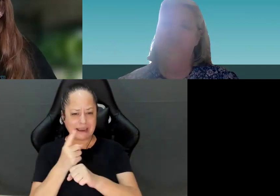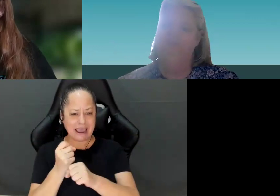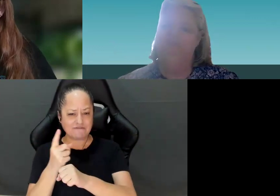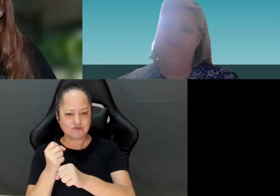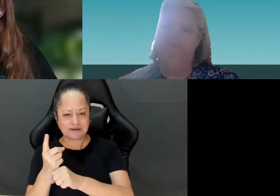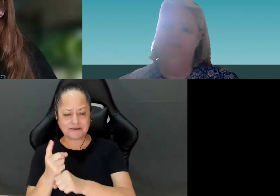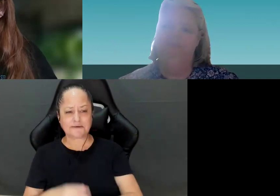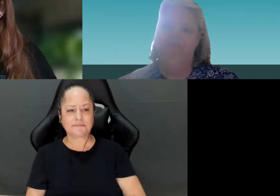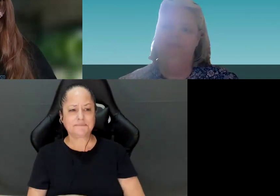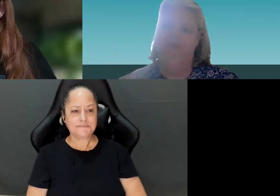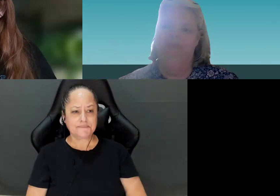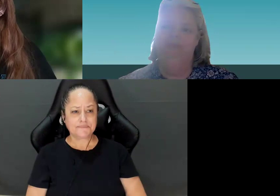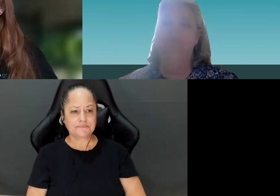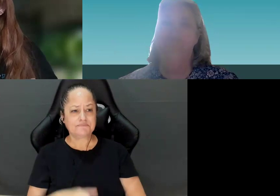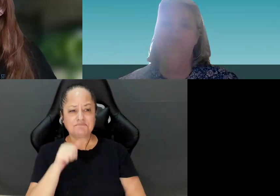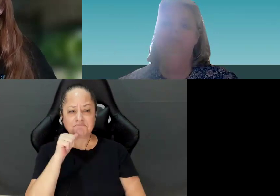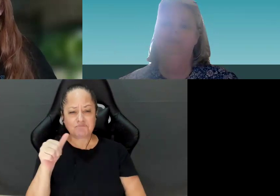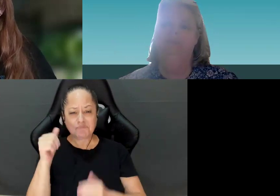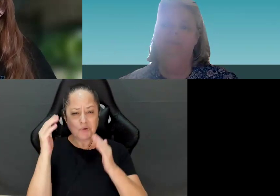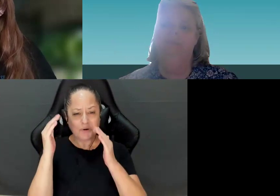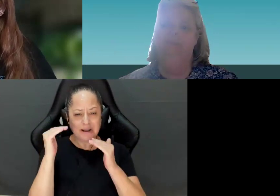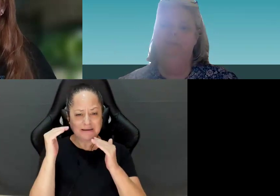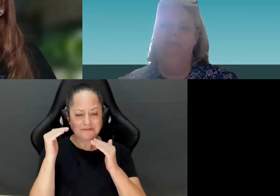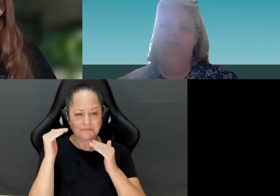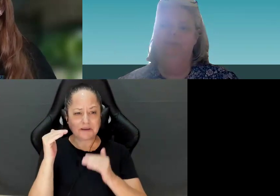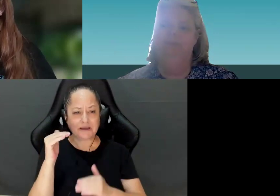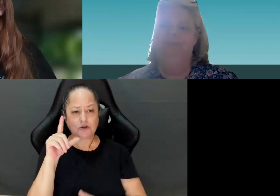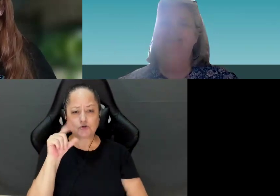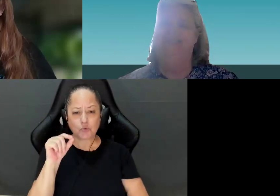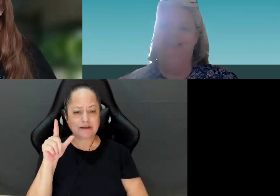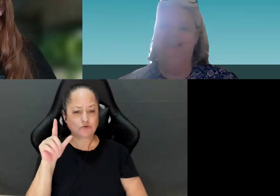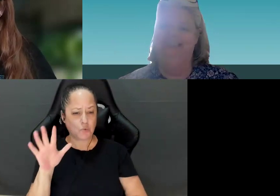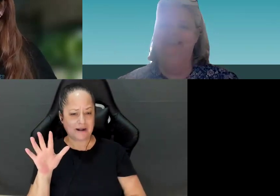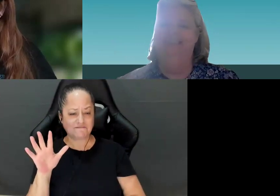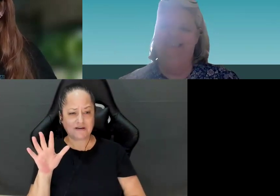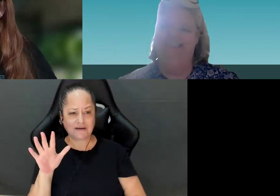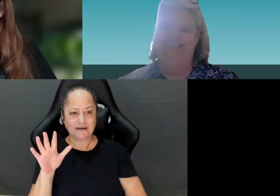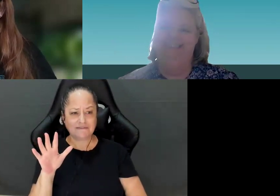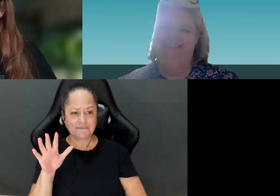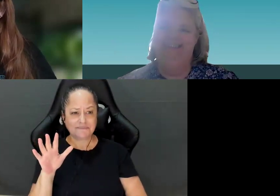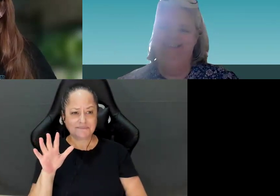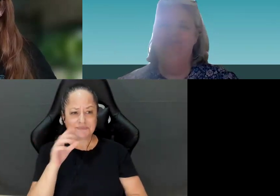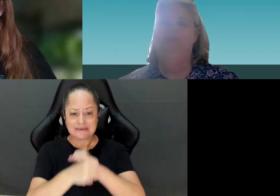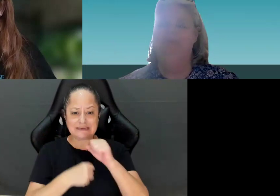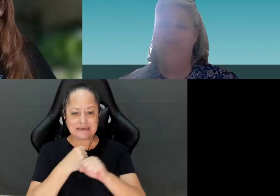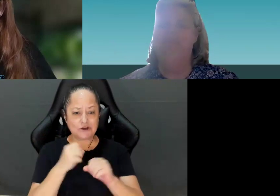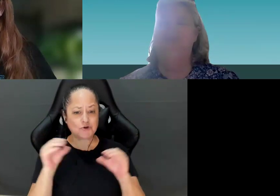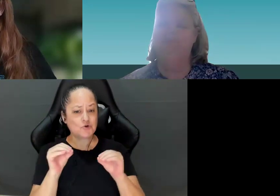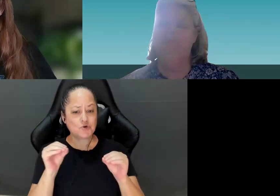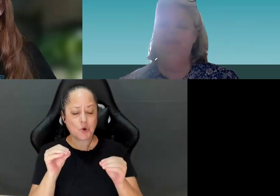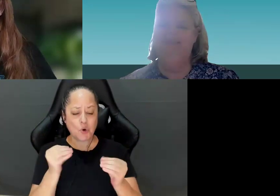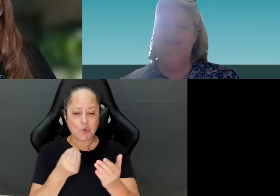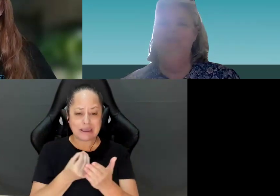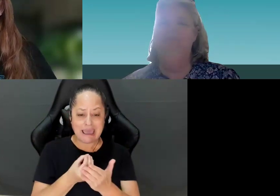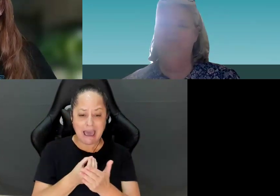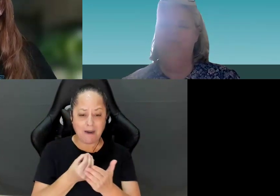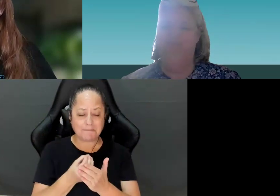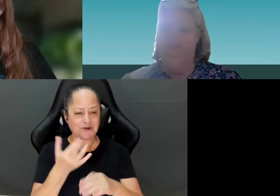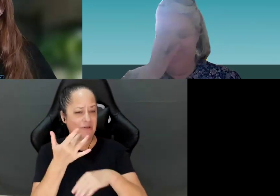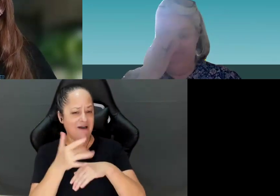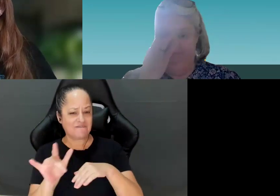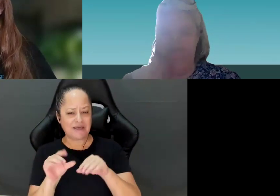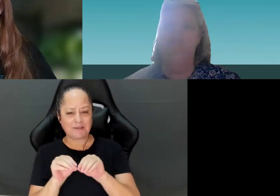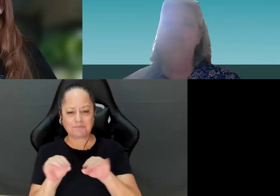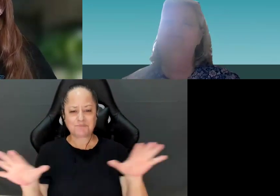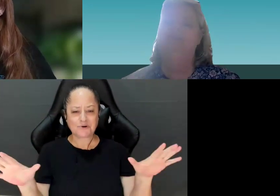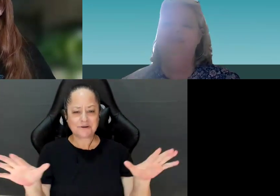I don't anticipate 2025 being a year there is no capital available to put out the door.